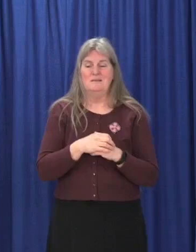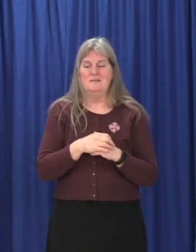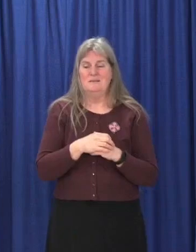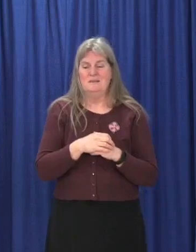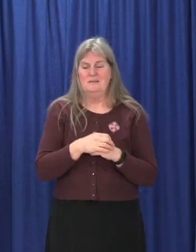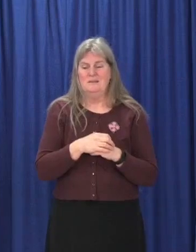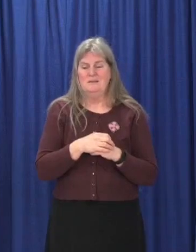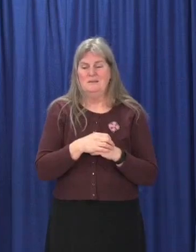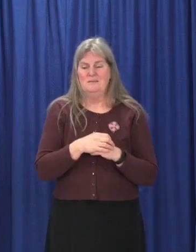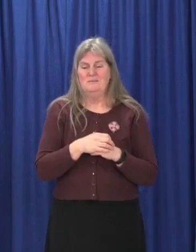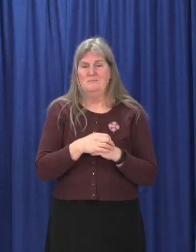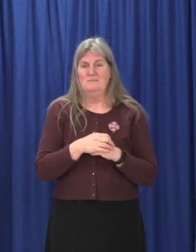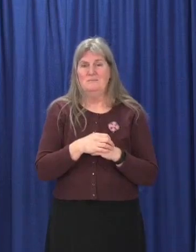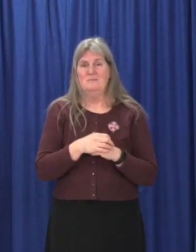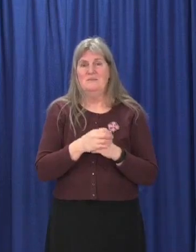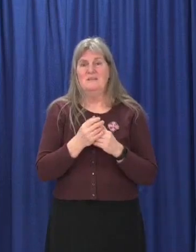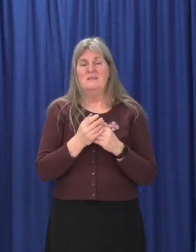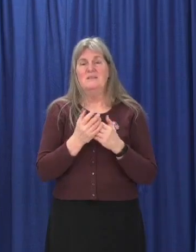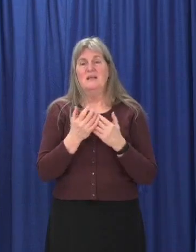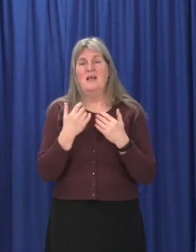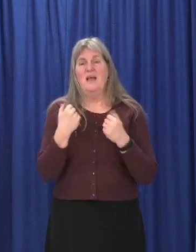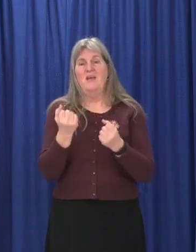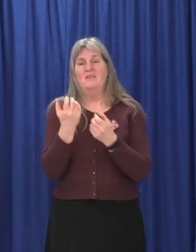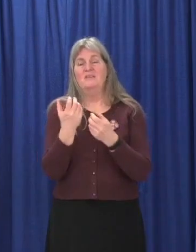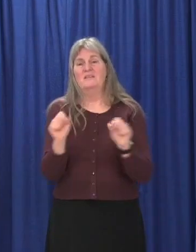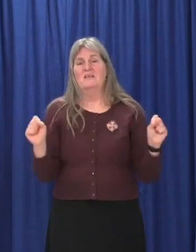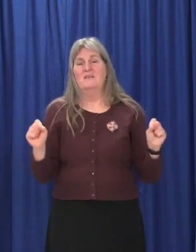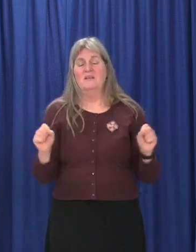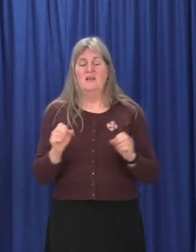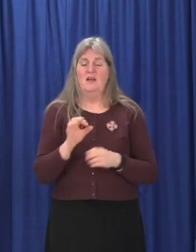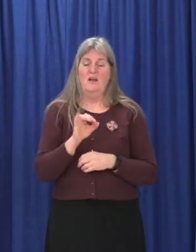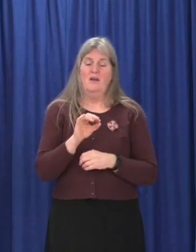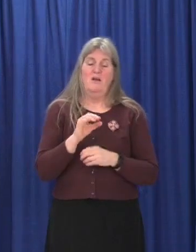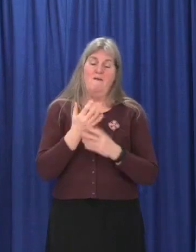When it comes to freedom convoys, those types of things,